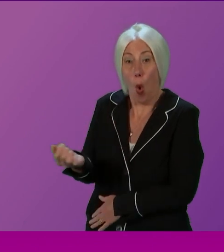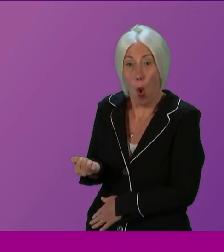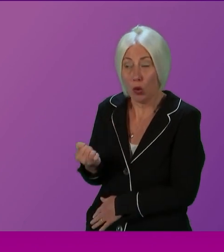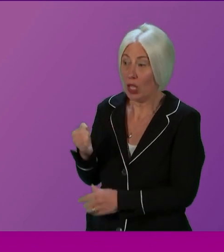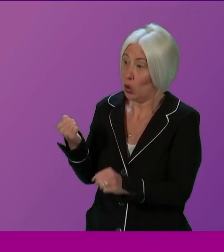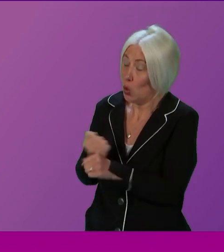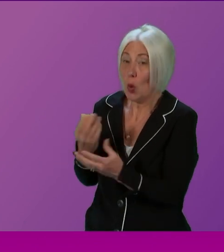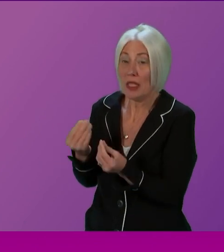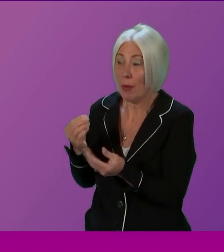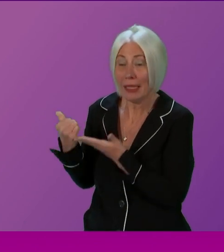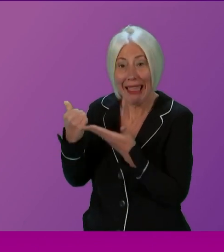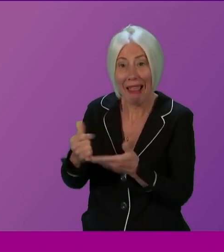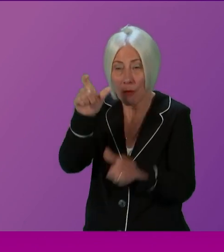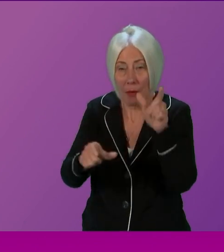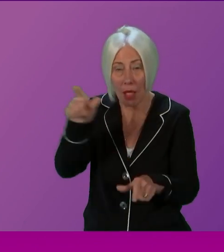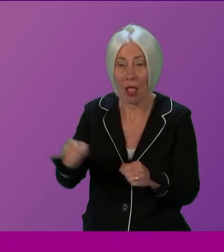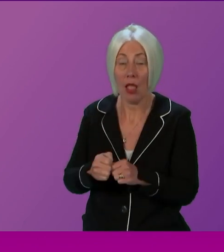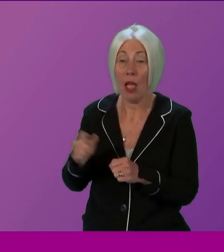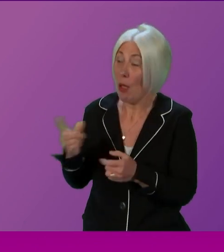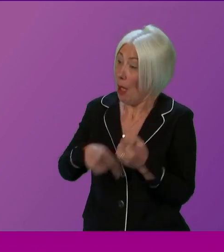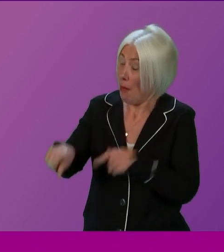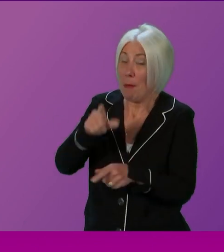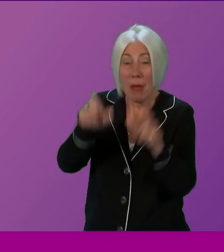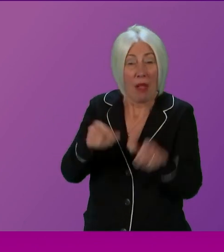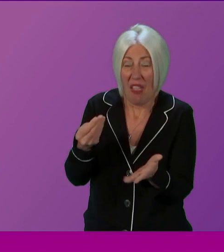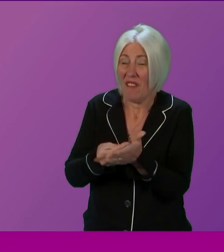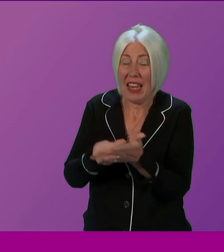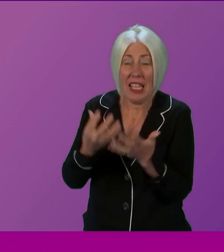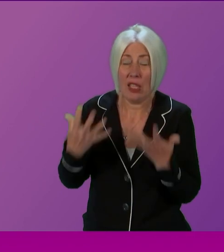of our constituents at a time when their finances are already stretched to breaking